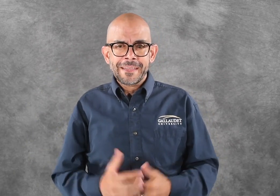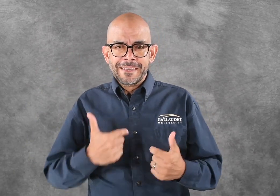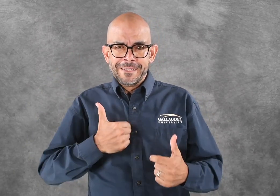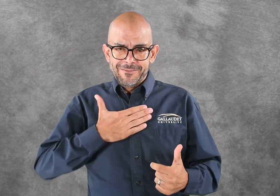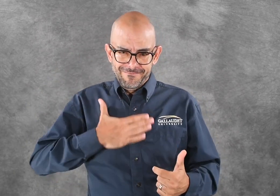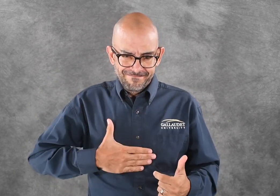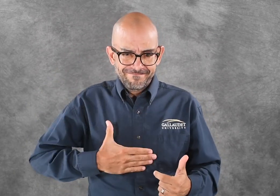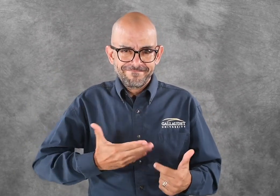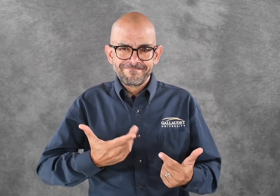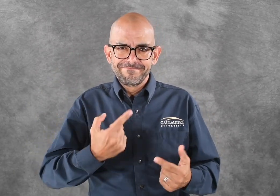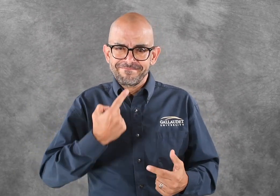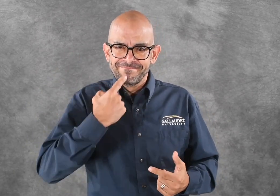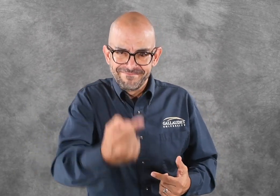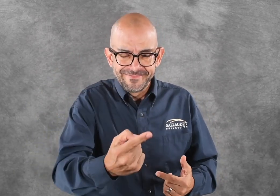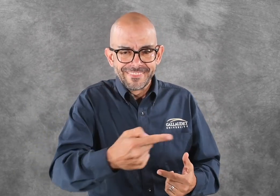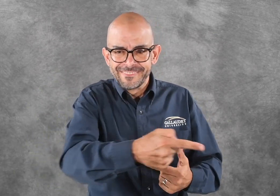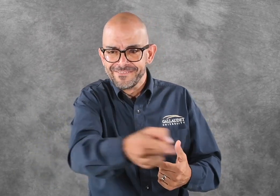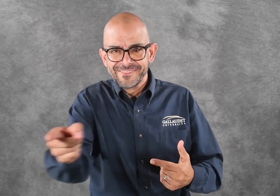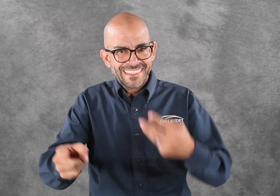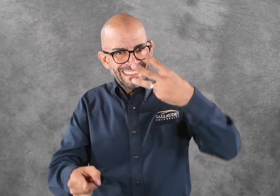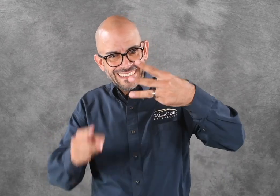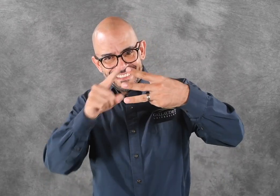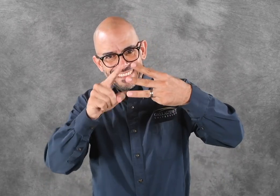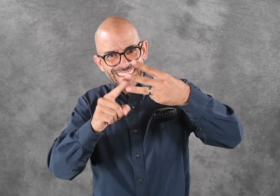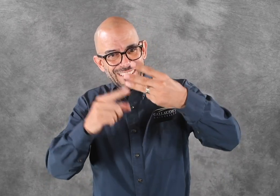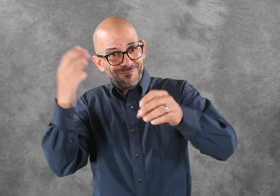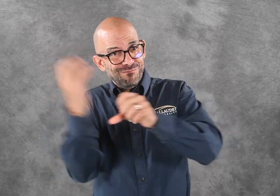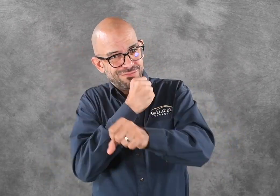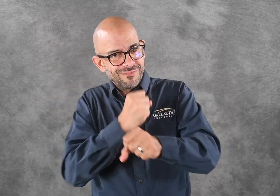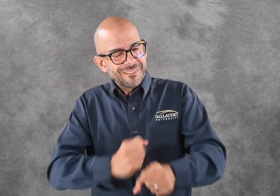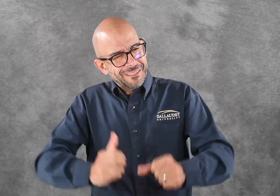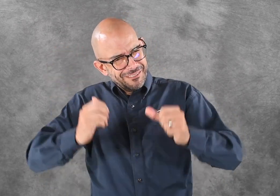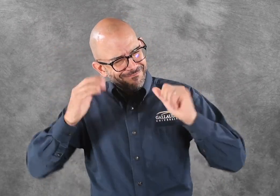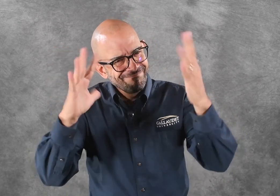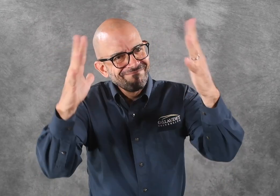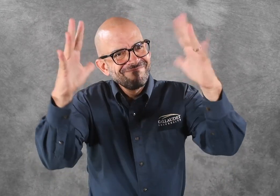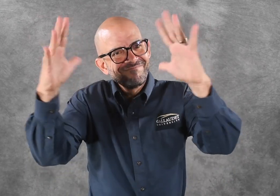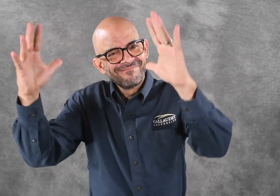Again, congratulations to the three winners.